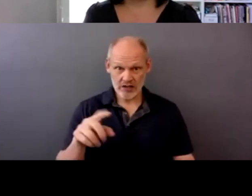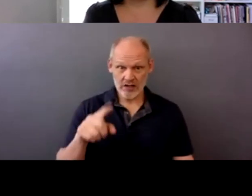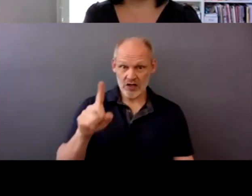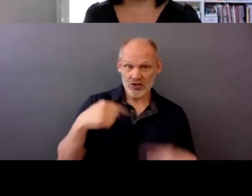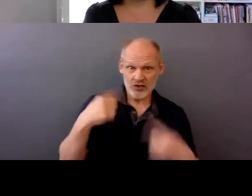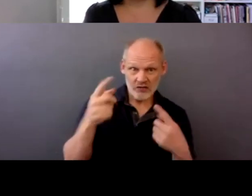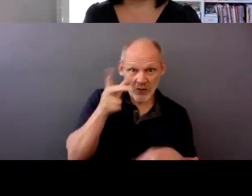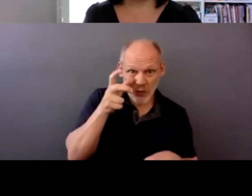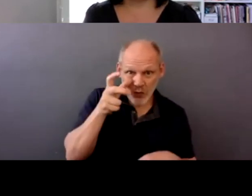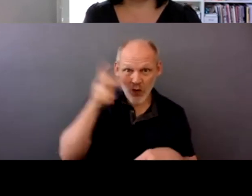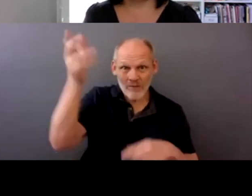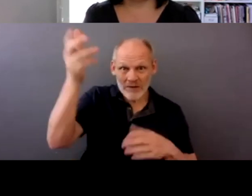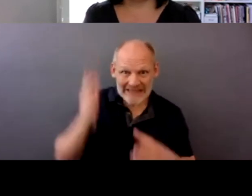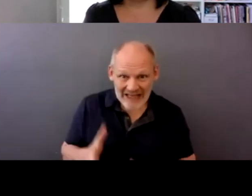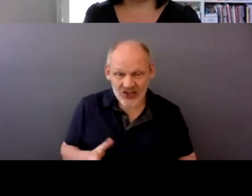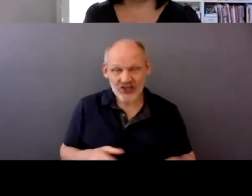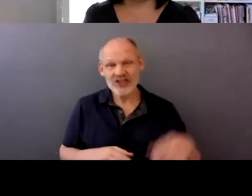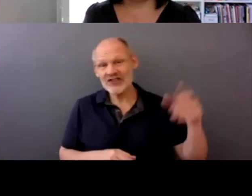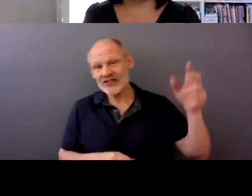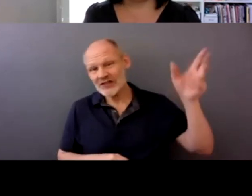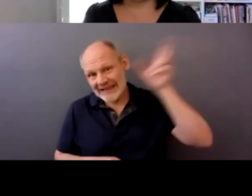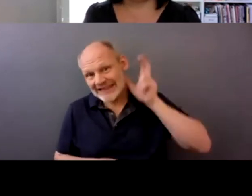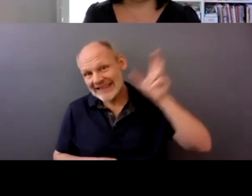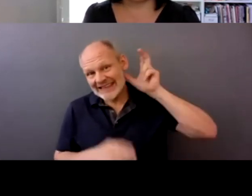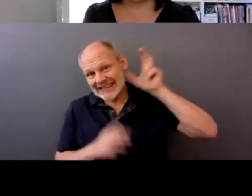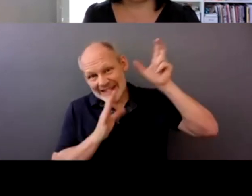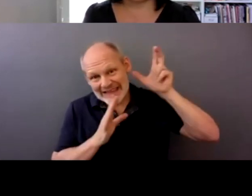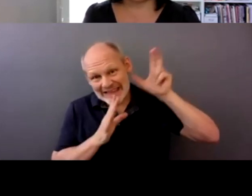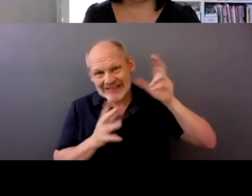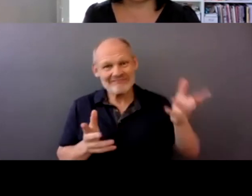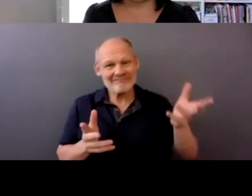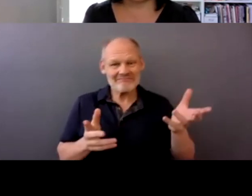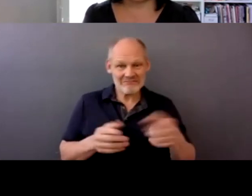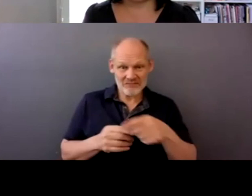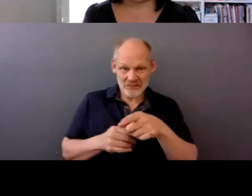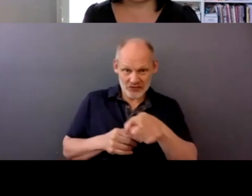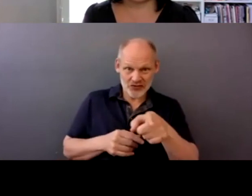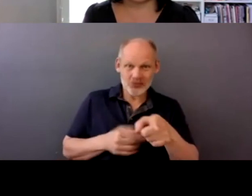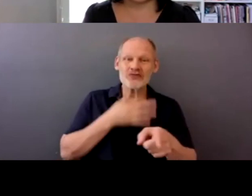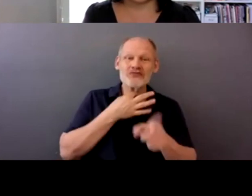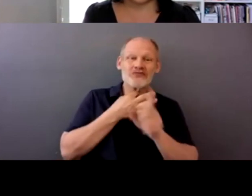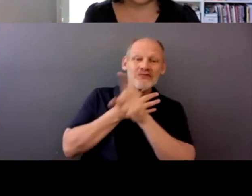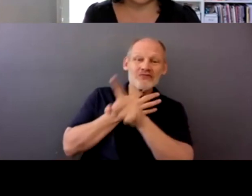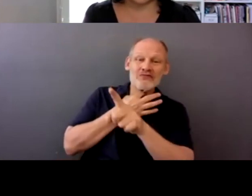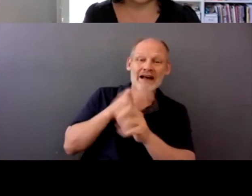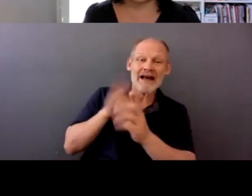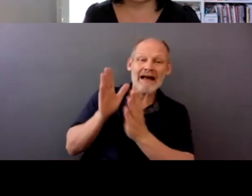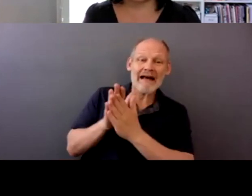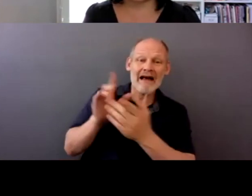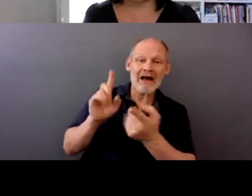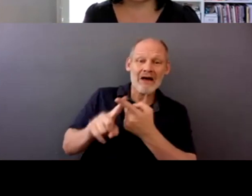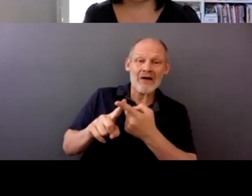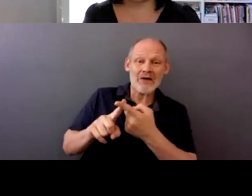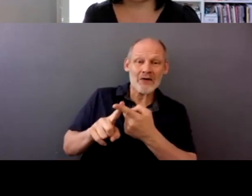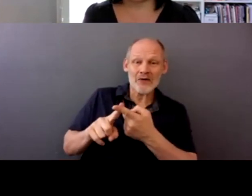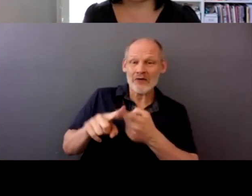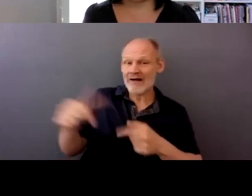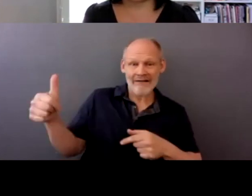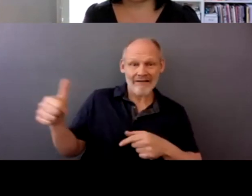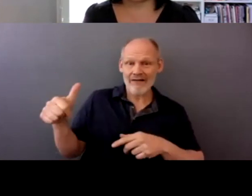really love to support you in what you are doing in terms of expanding your programming and into